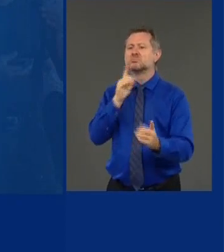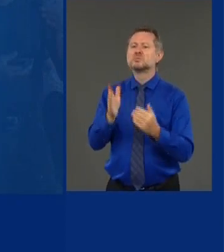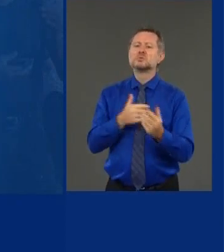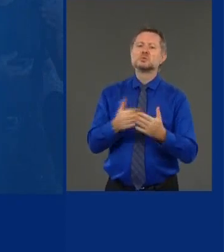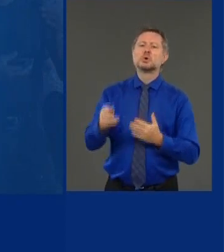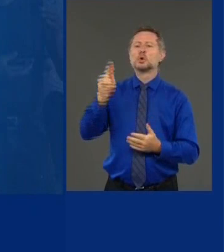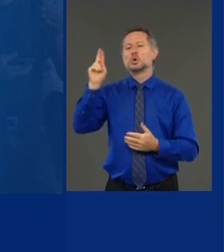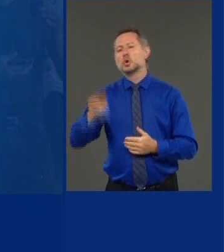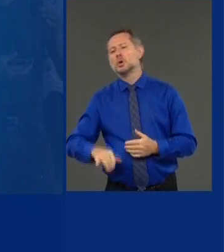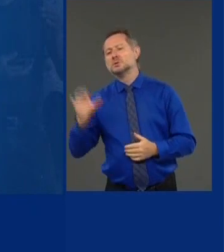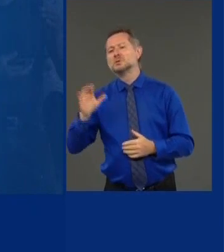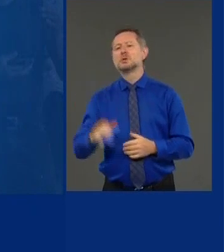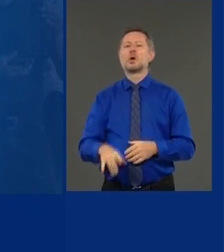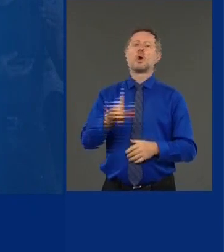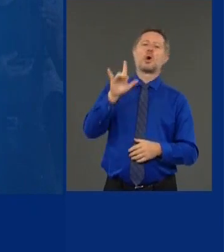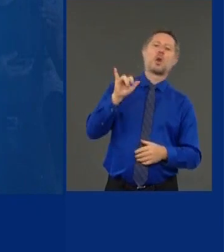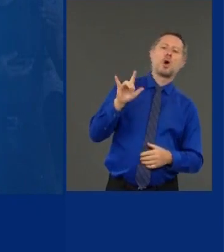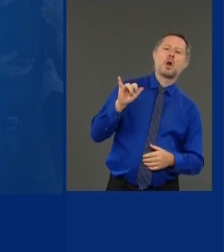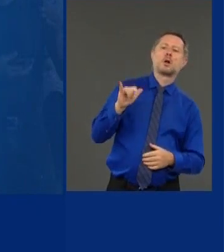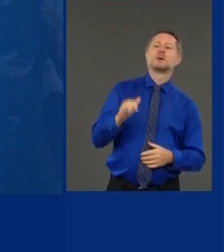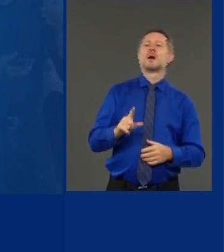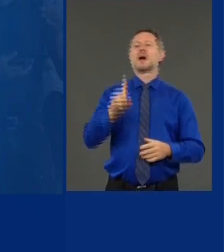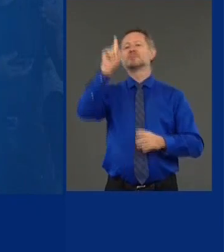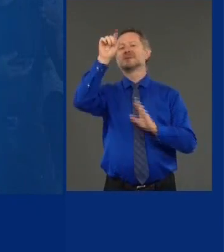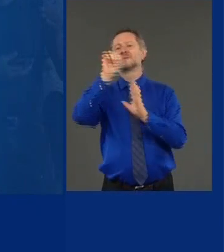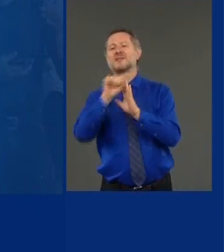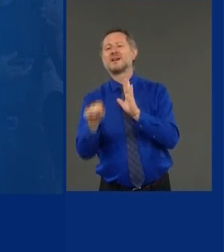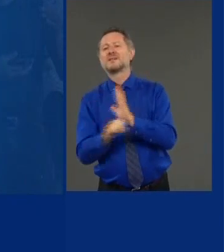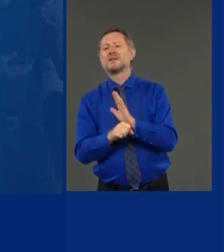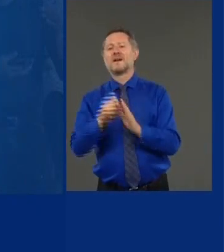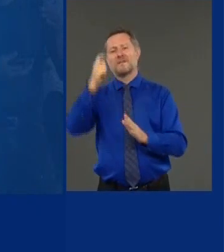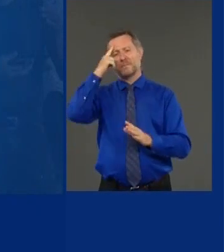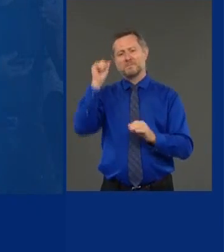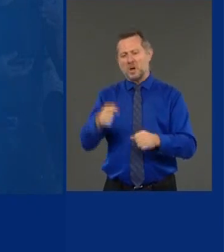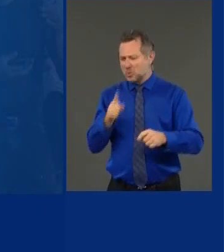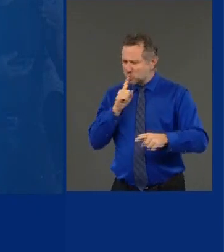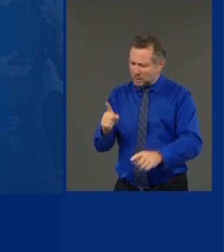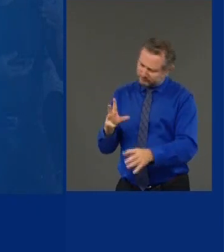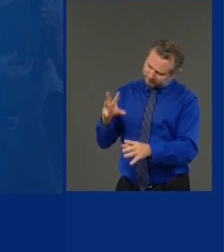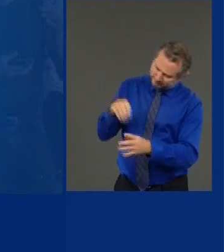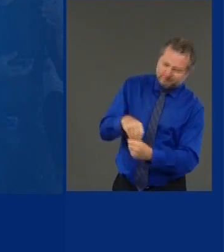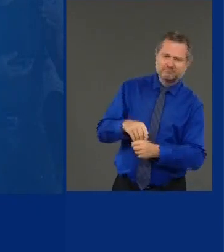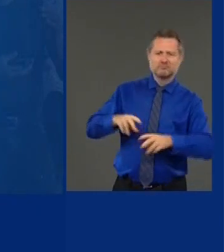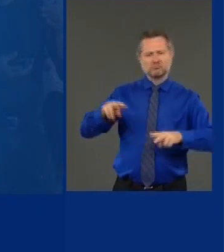INTELLIGENT. AND LOCAL GOVERNMENTS HAVE TO CRACK DOWN ON THESE, WHETHER THEY'RE IN NEW YORK CITY OR LONG